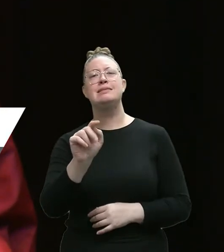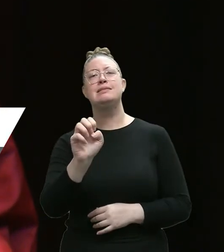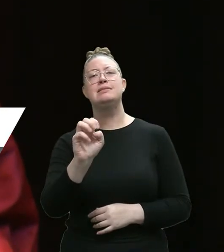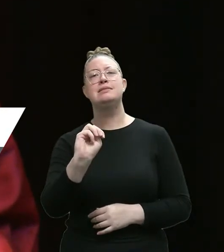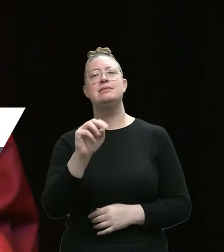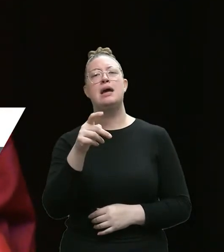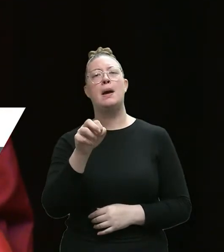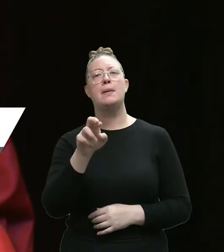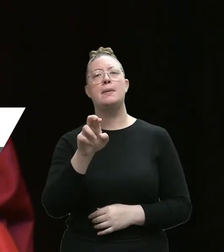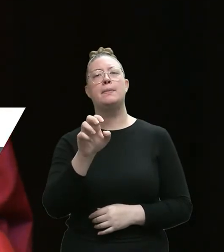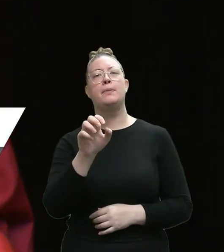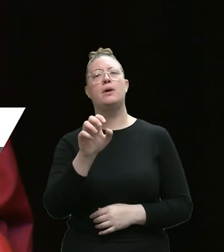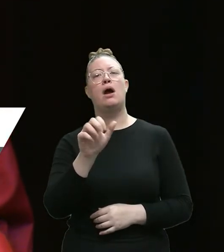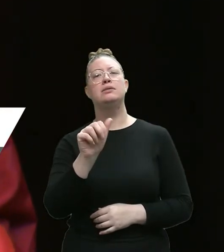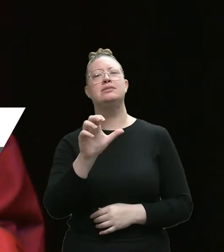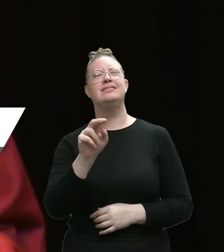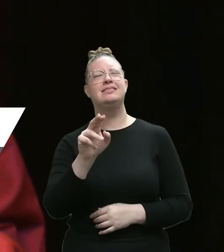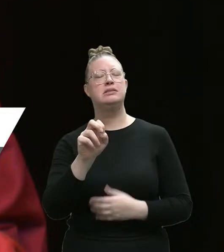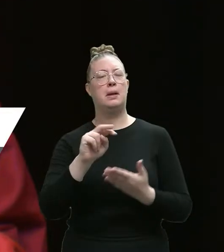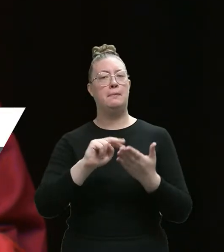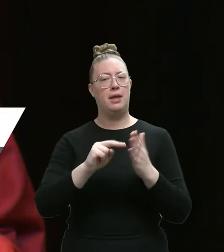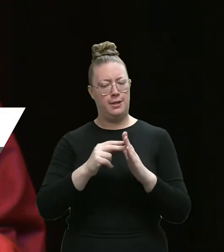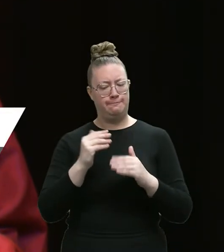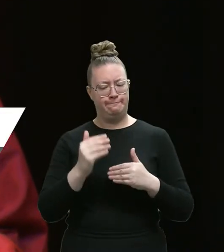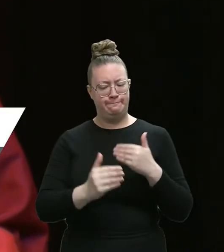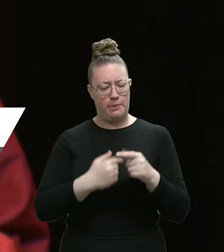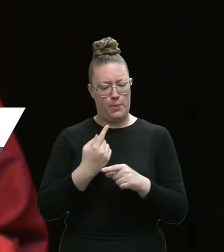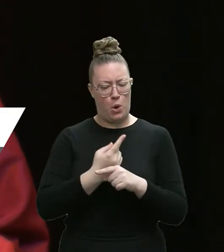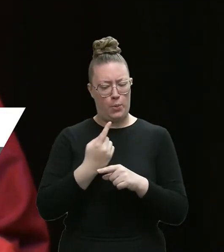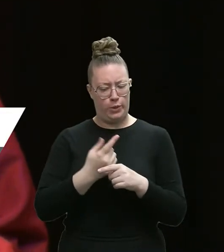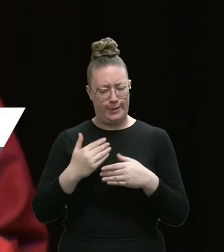Can I get a round of applause for the graduates -- not the graduates!